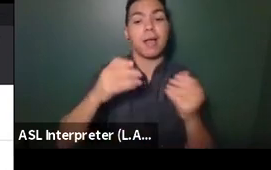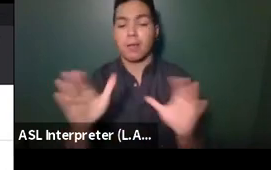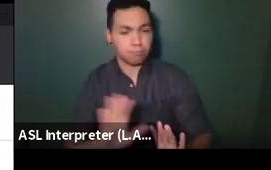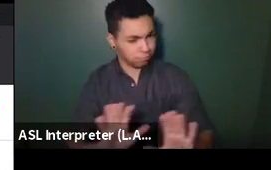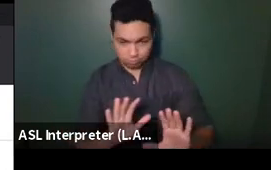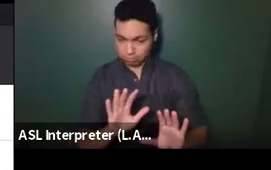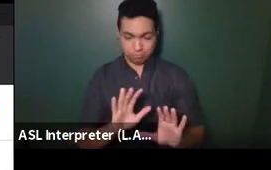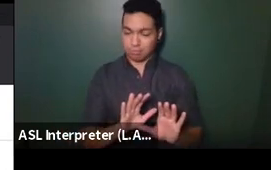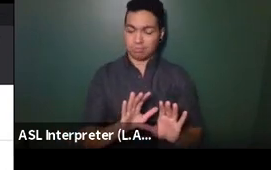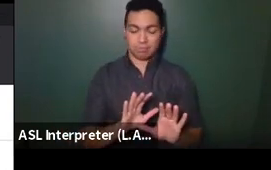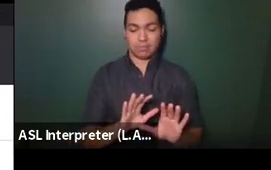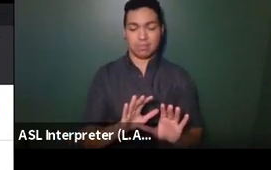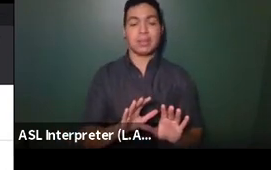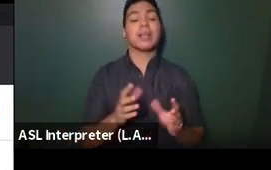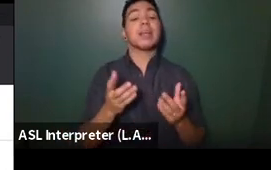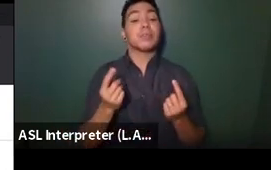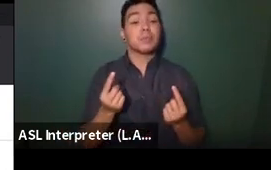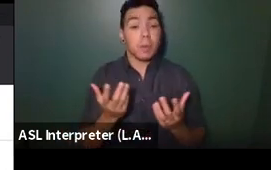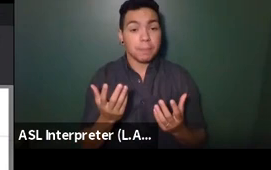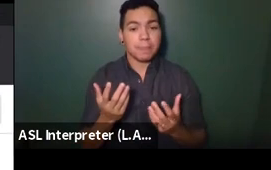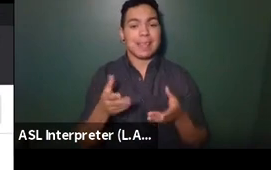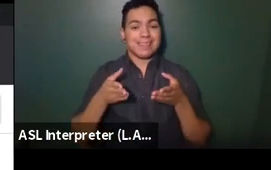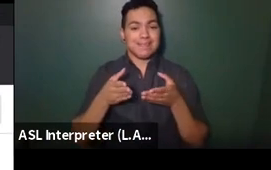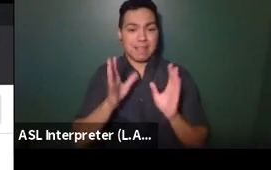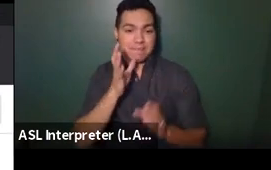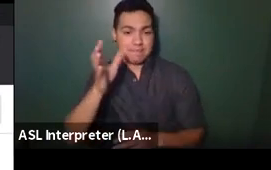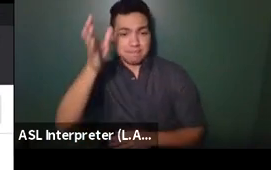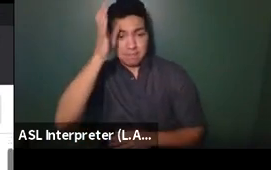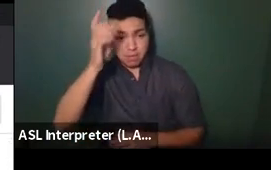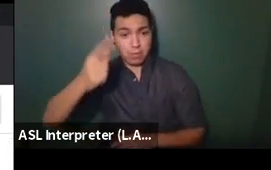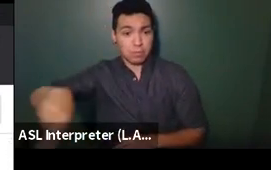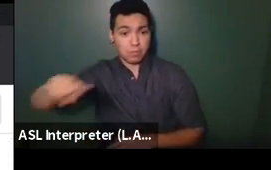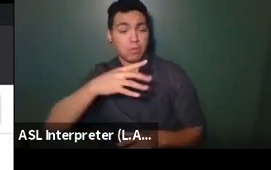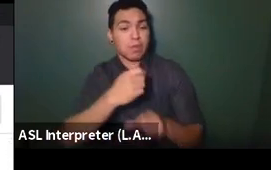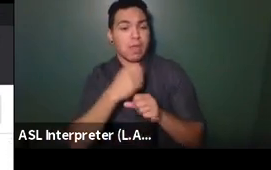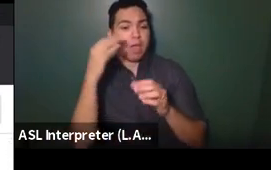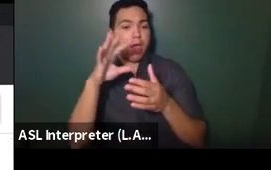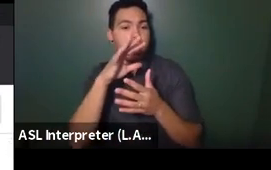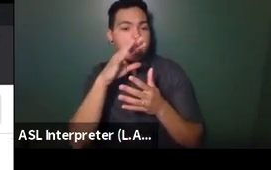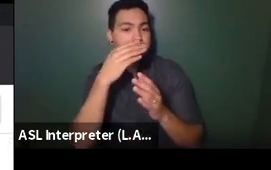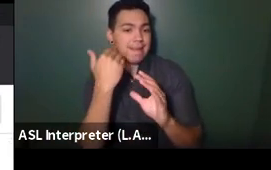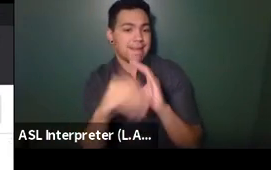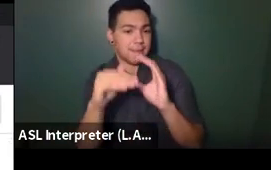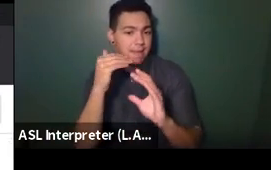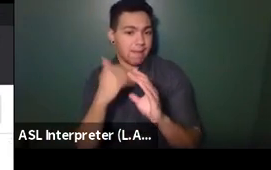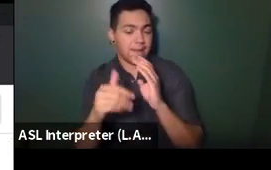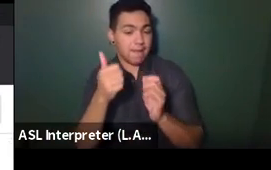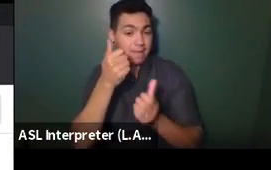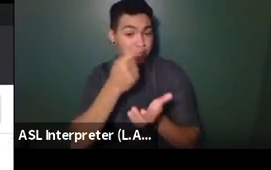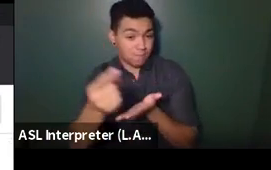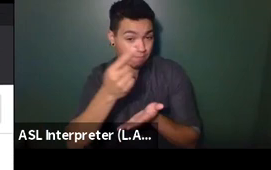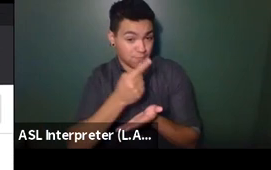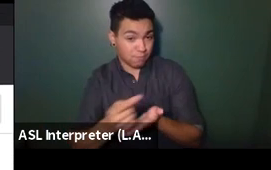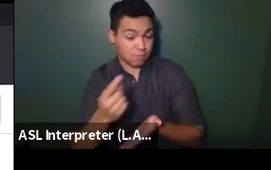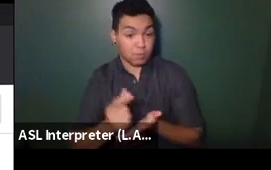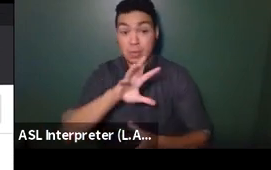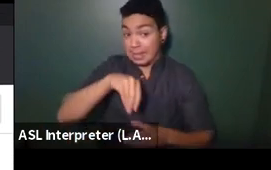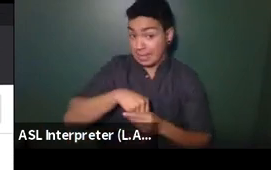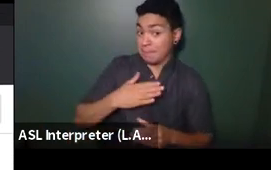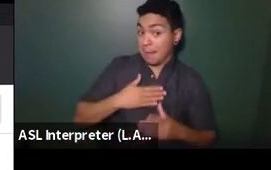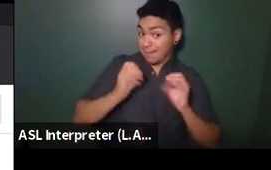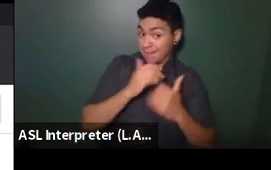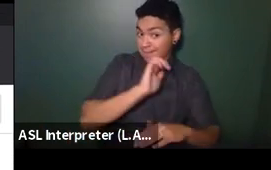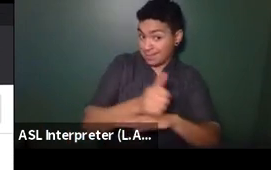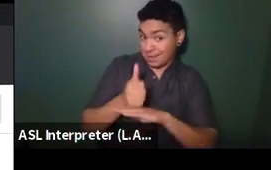Katherine Livick - ESD 112: What it does is it gives them an option to get an email every week. And I'm in my class settings, have to make sure that guardian summaries button is on.